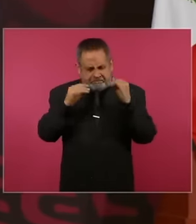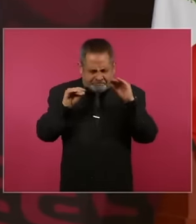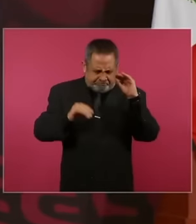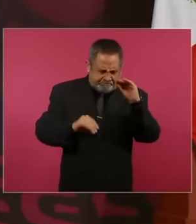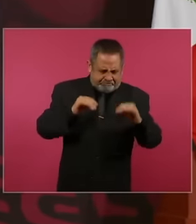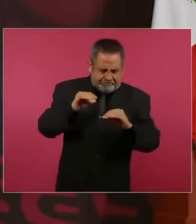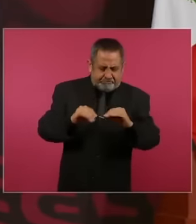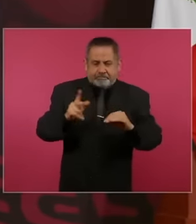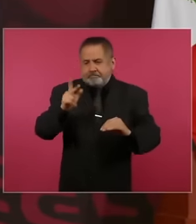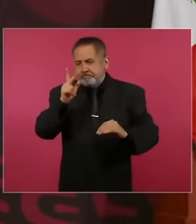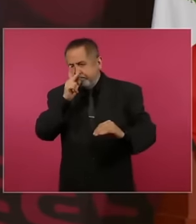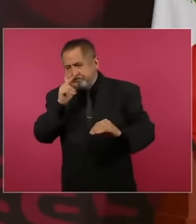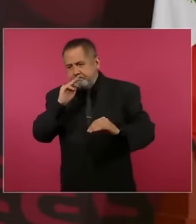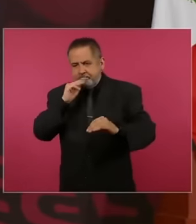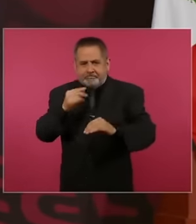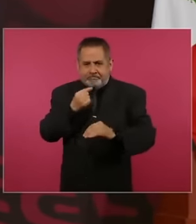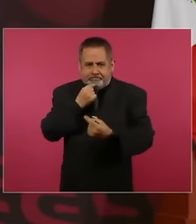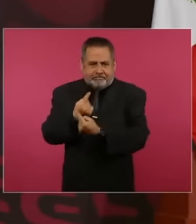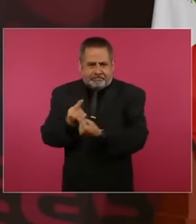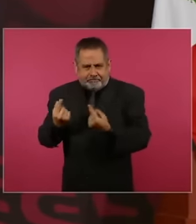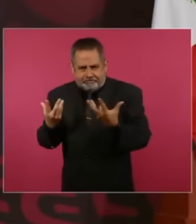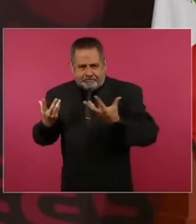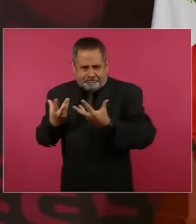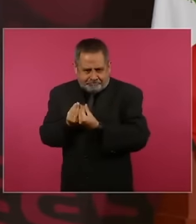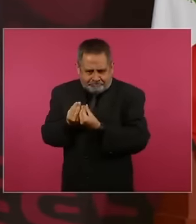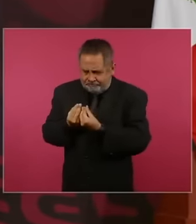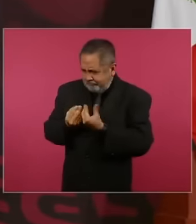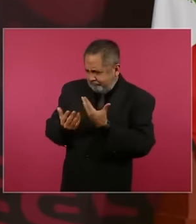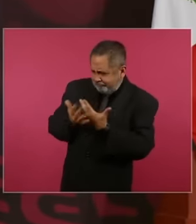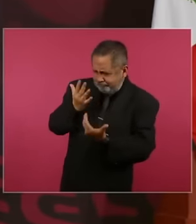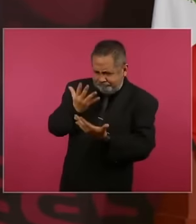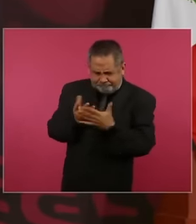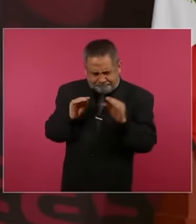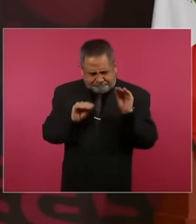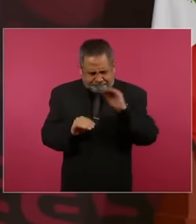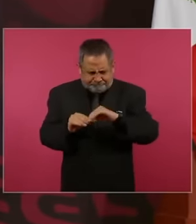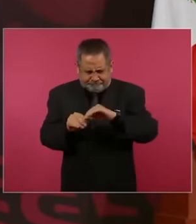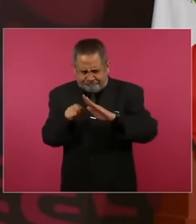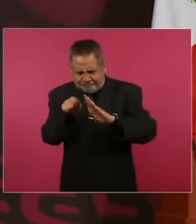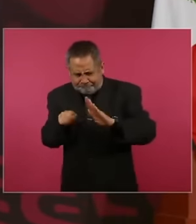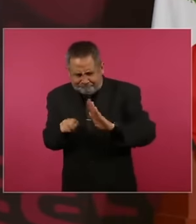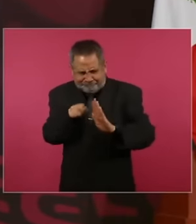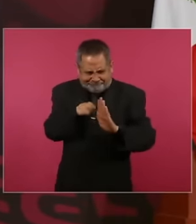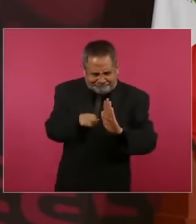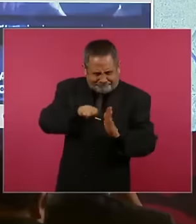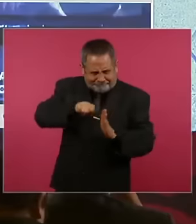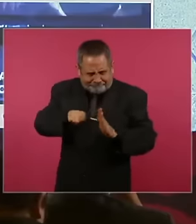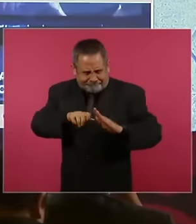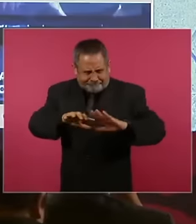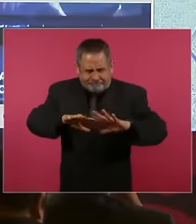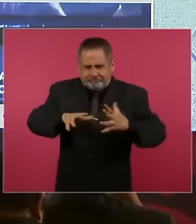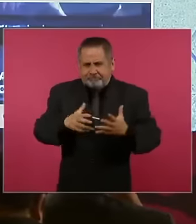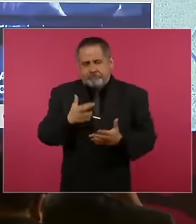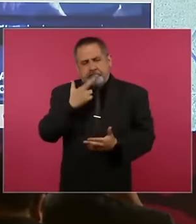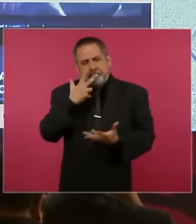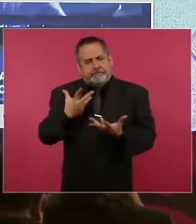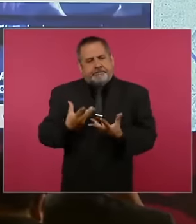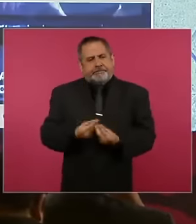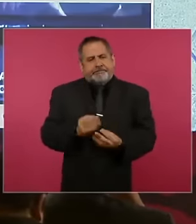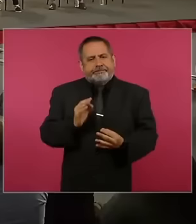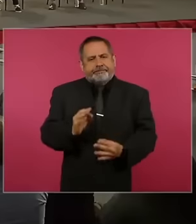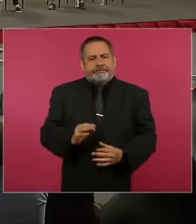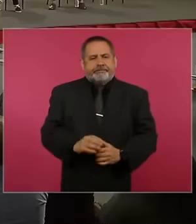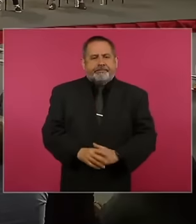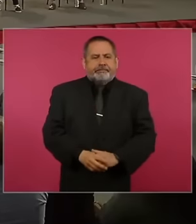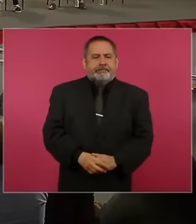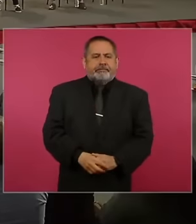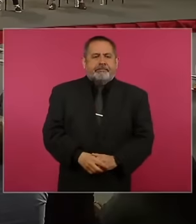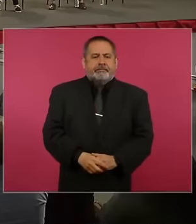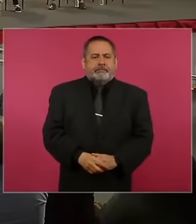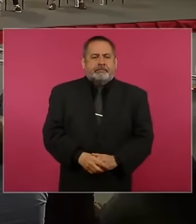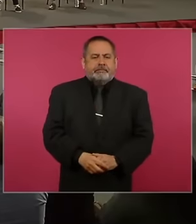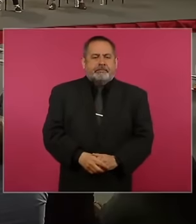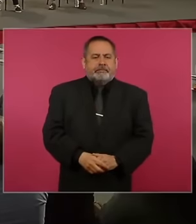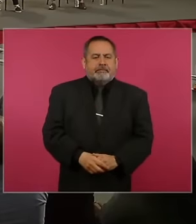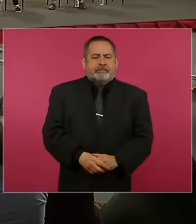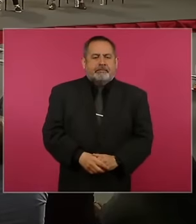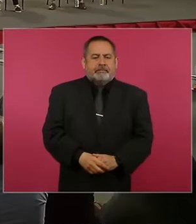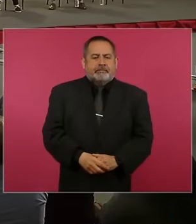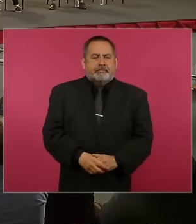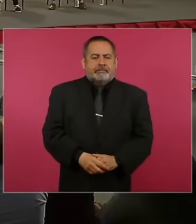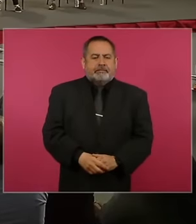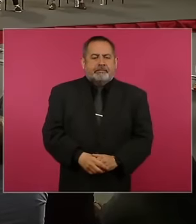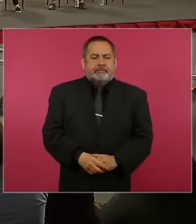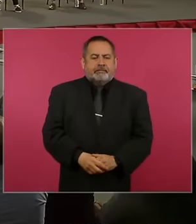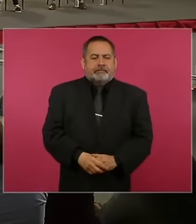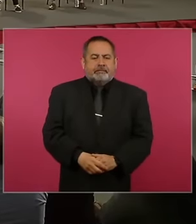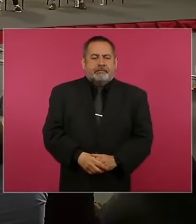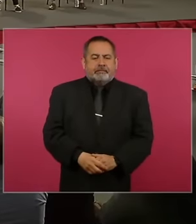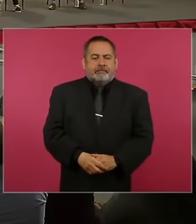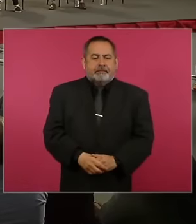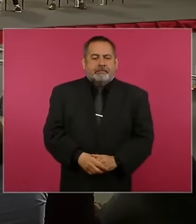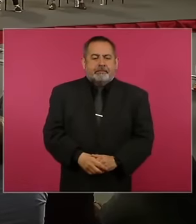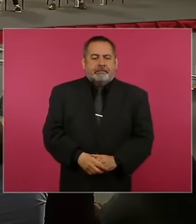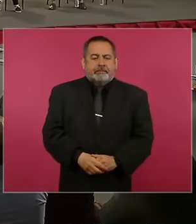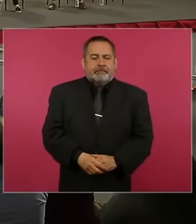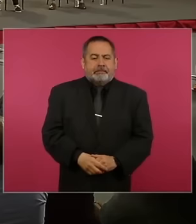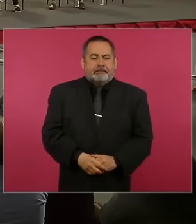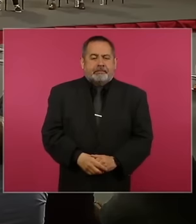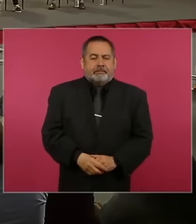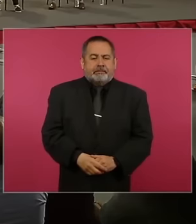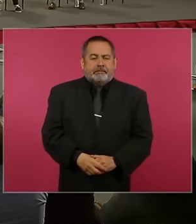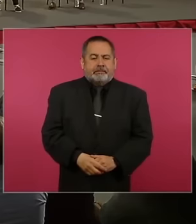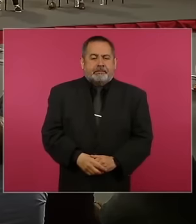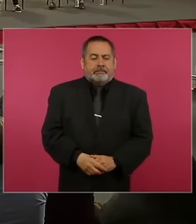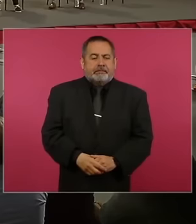father and the child to make this little device yes well Now I am going to tell you how to do this Thanks